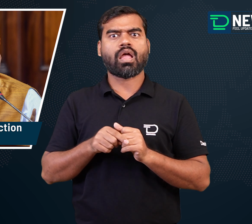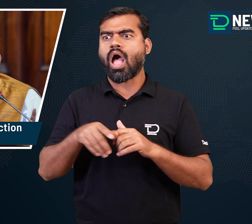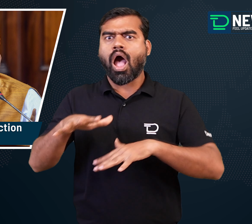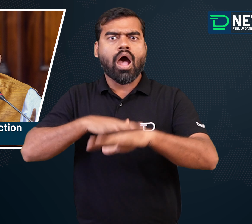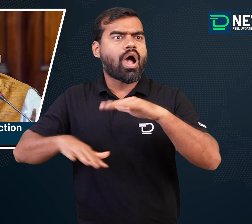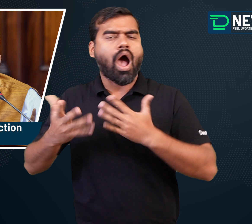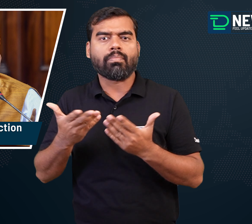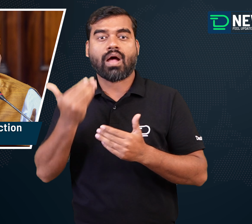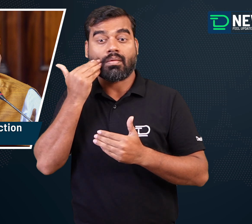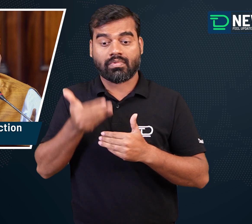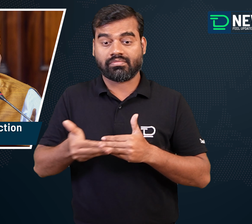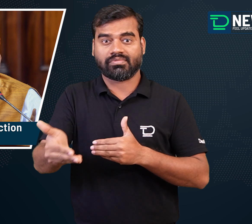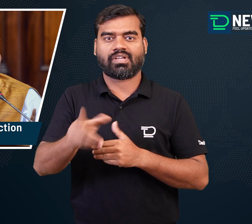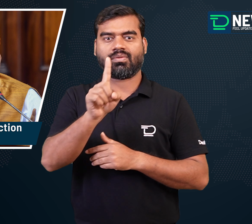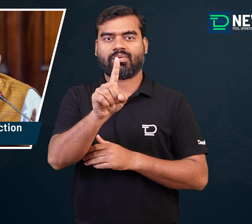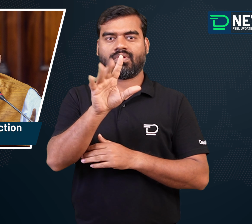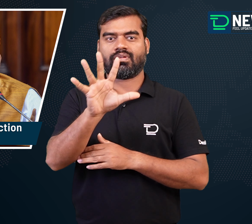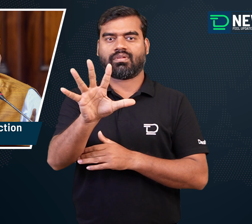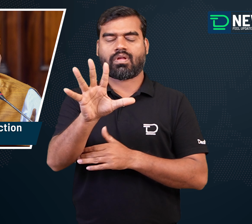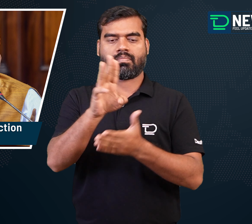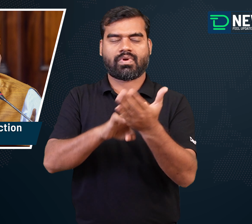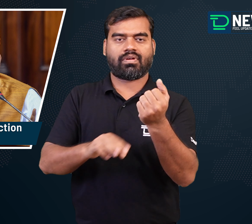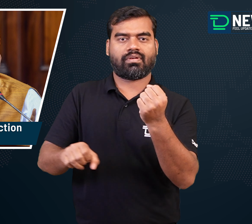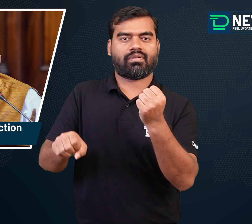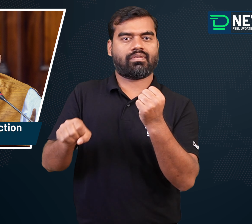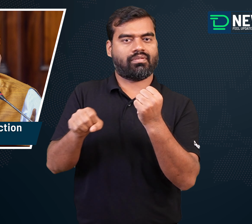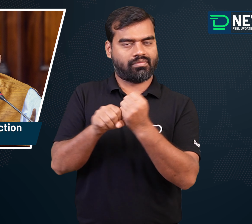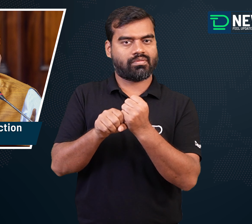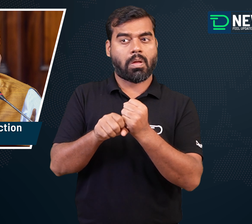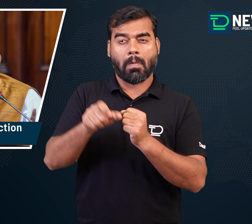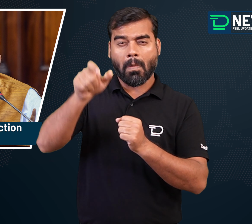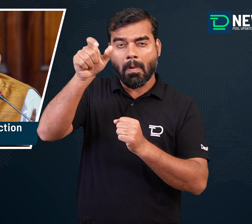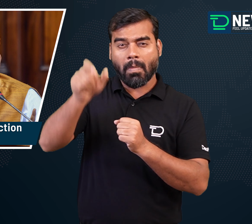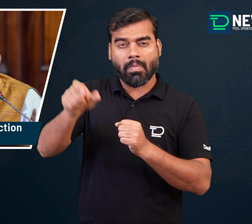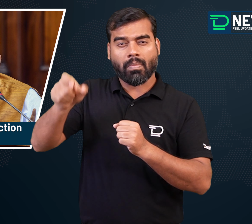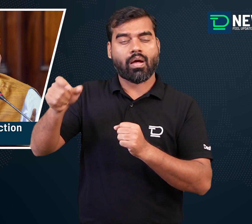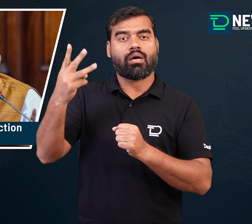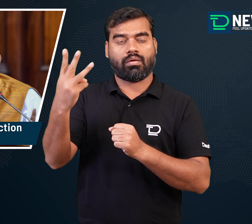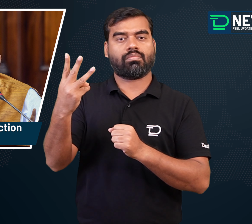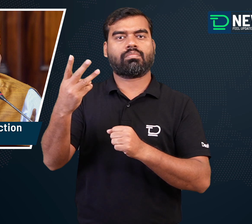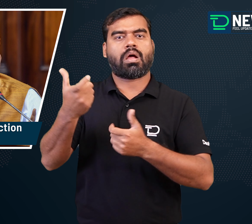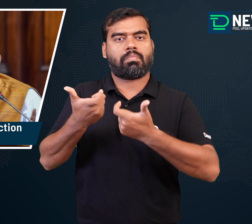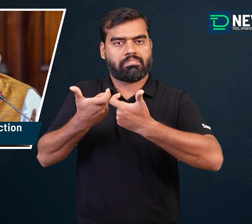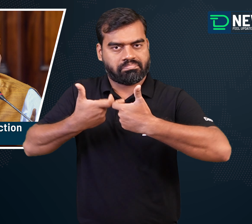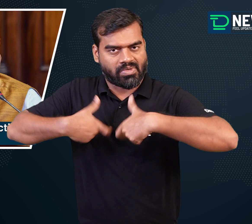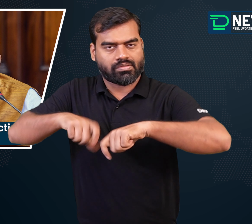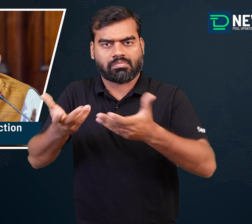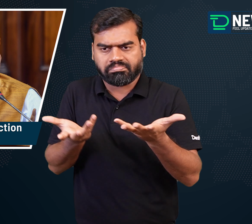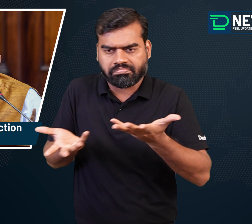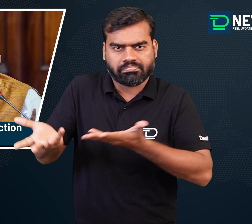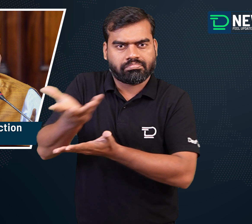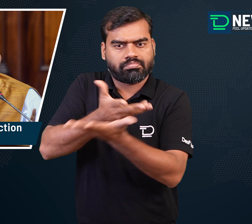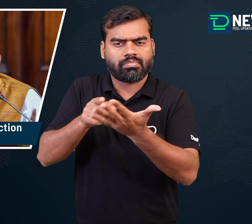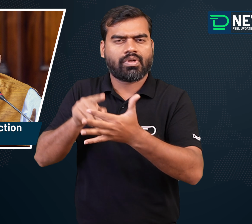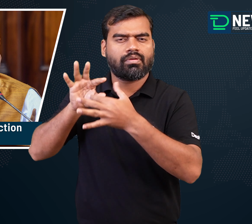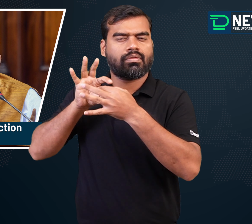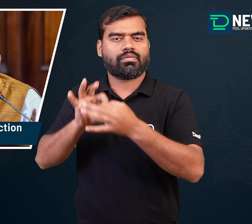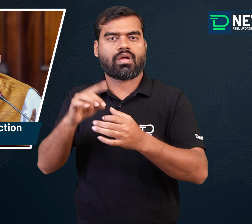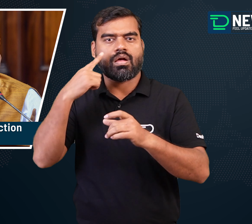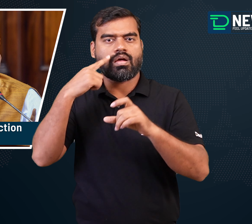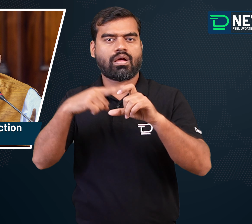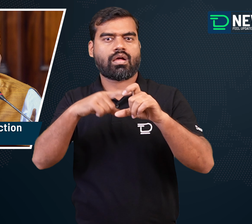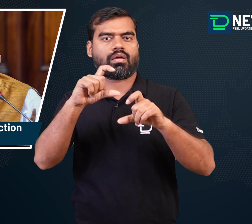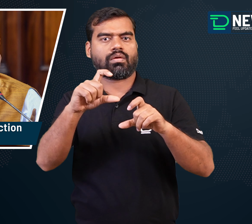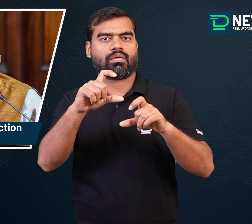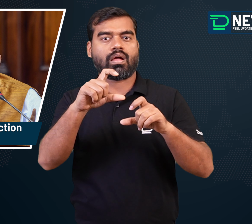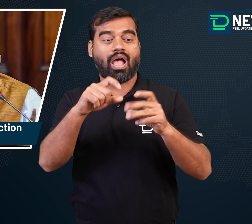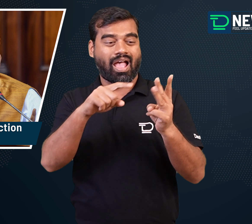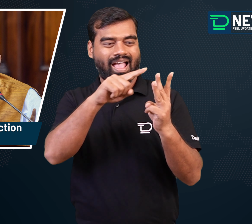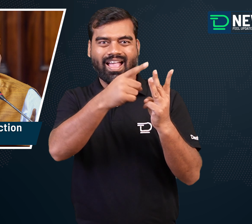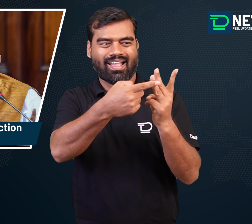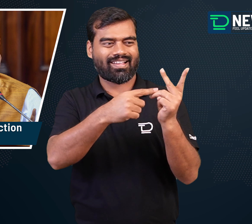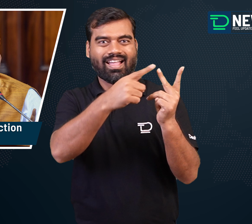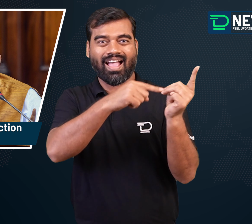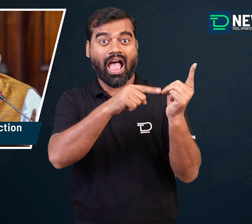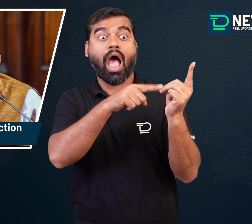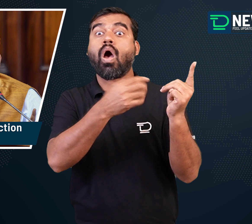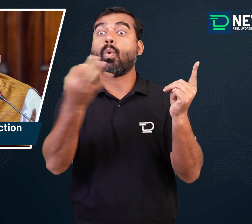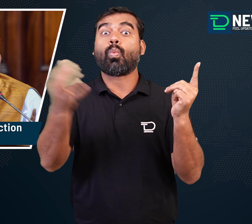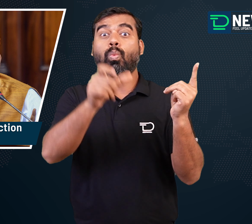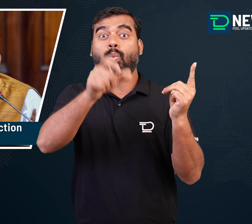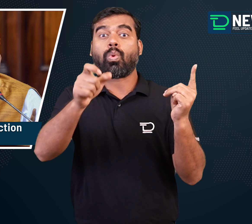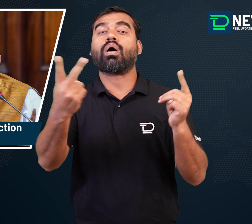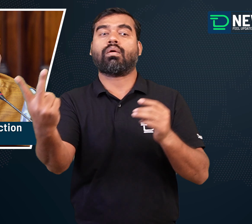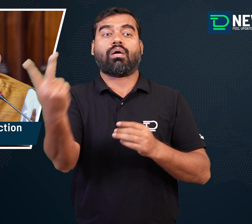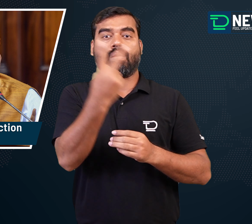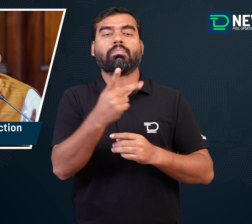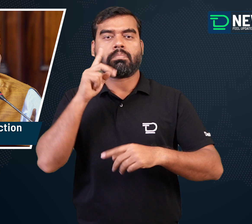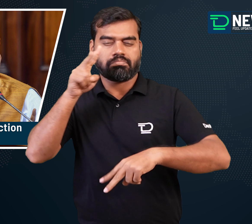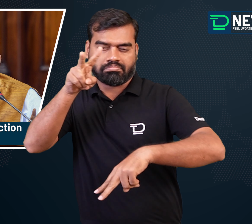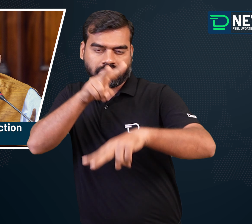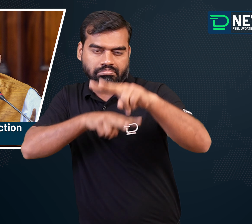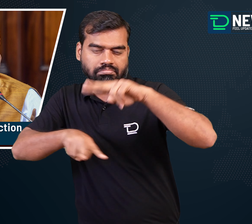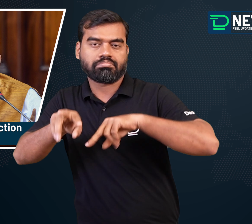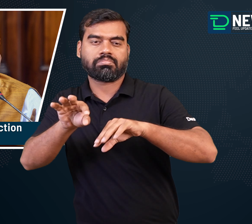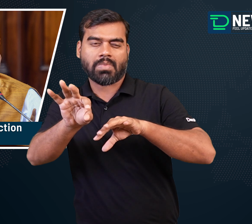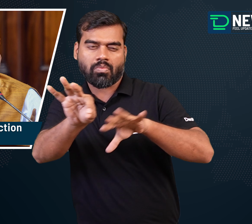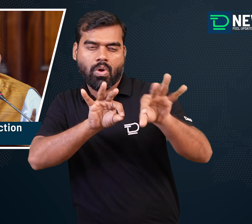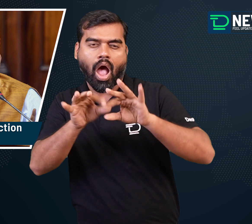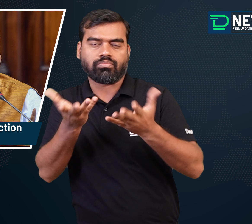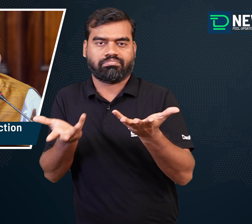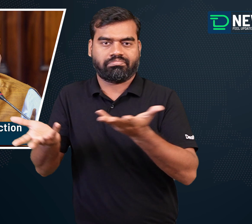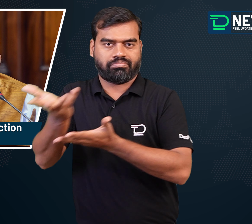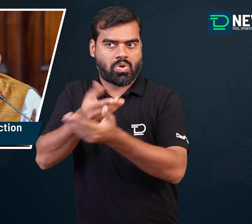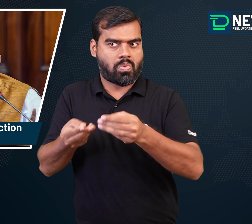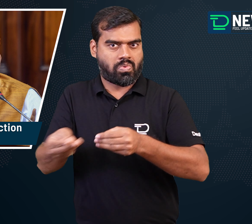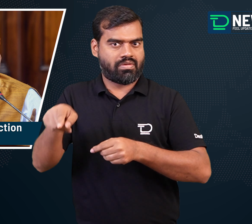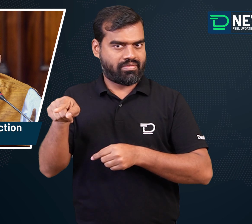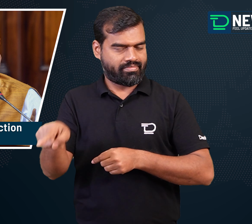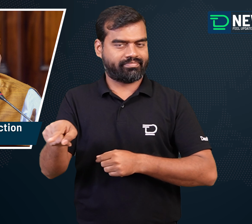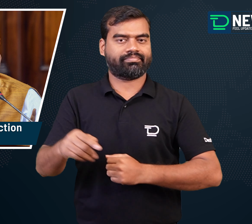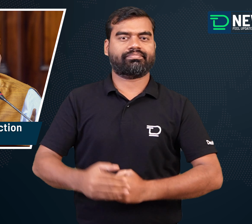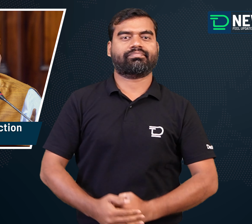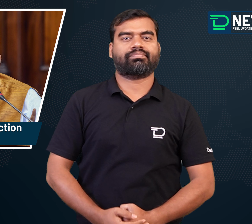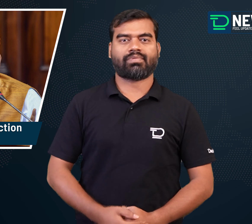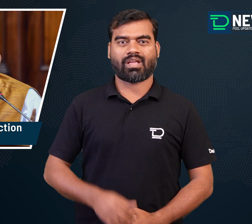Following this, on March 15 in Delhi, the three-member committee will discuss and select the election commissioners.